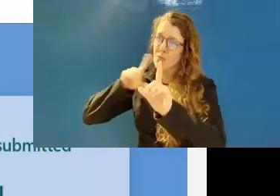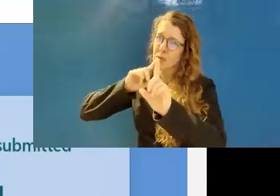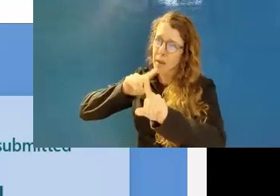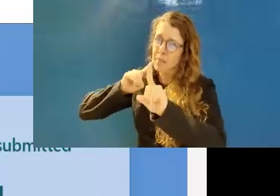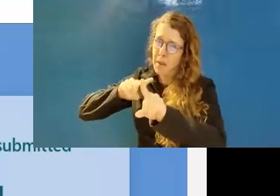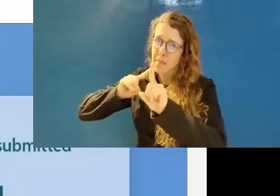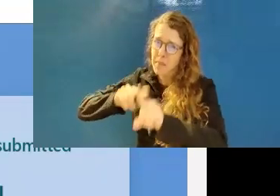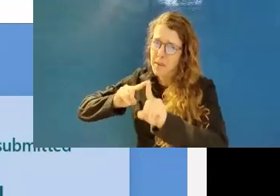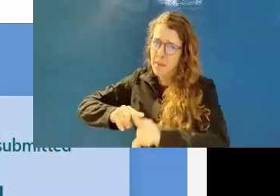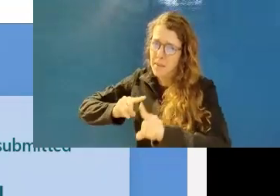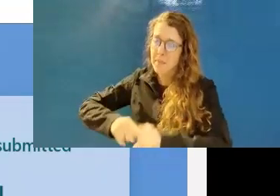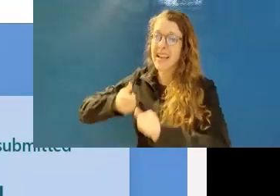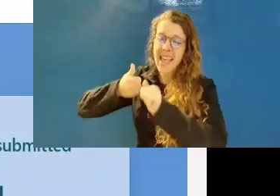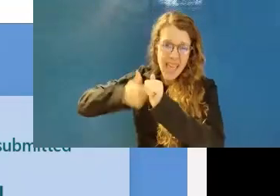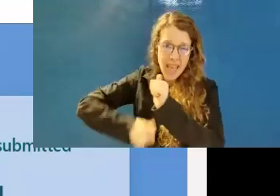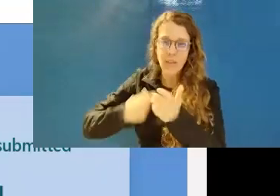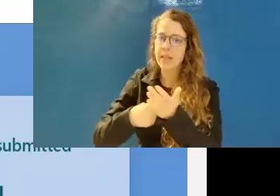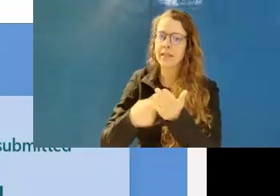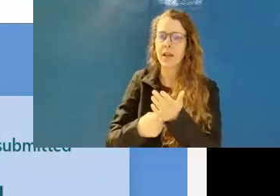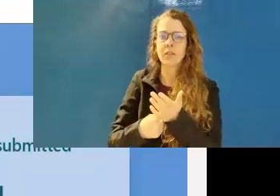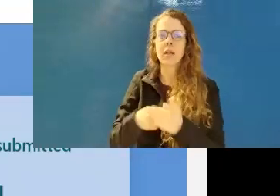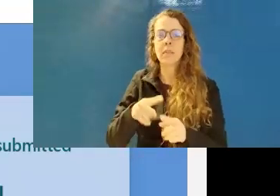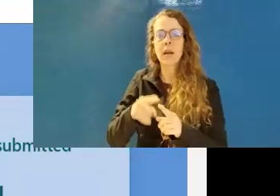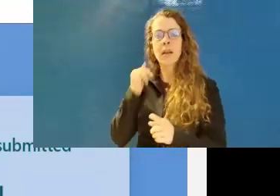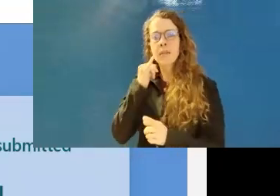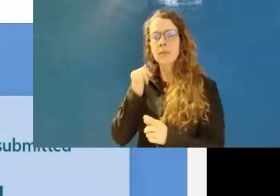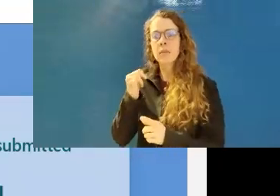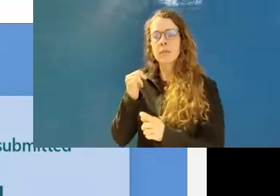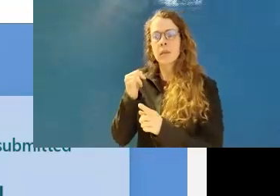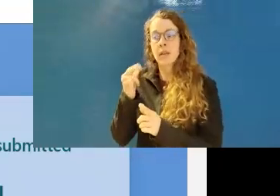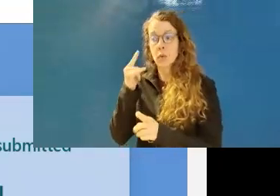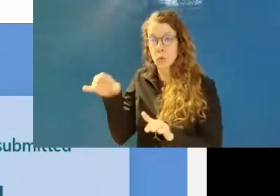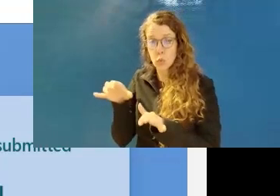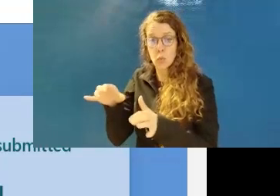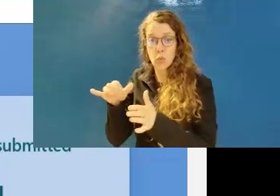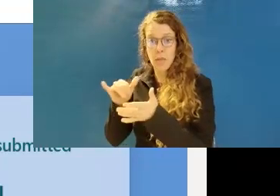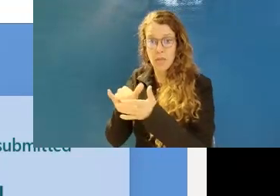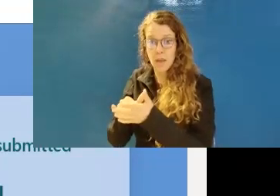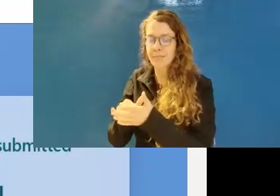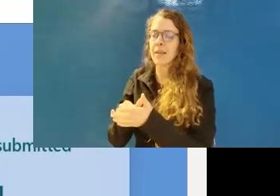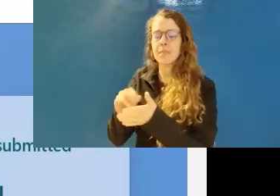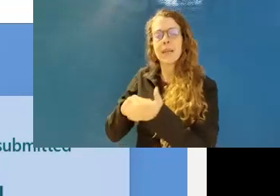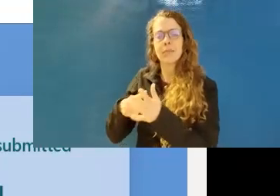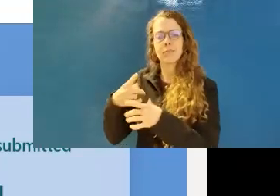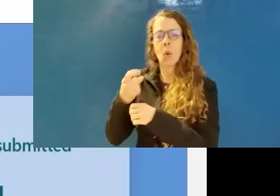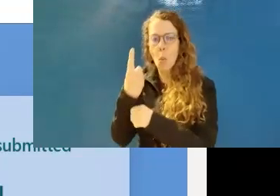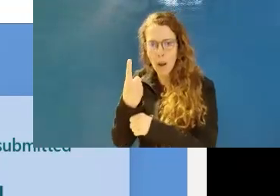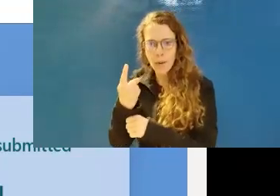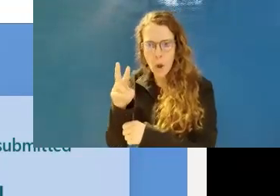But if you do that, then that would be considered, one instance of RSI. Announcements or something that most of us do.